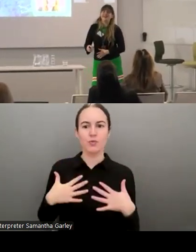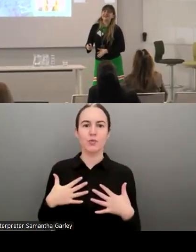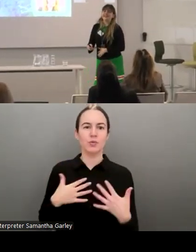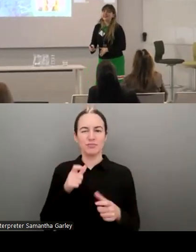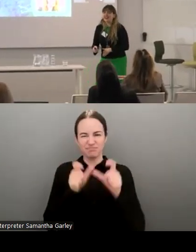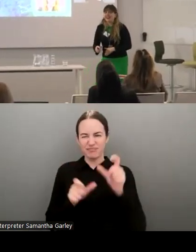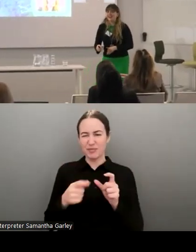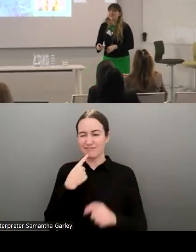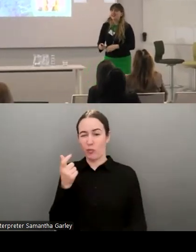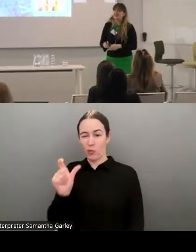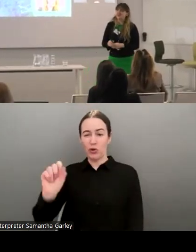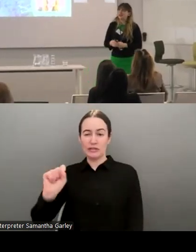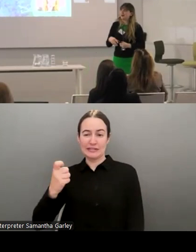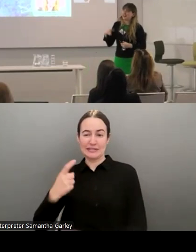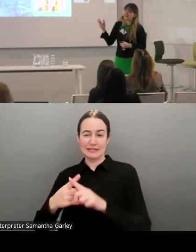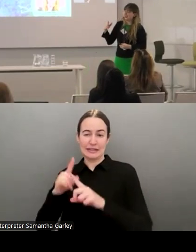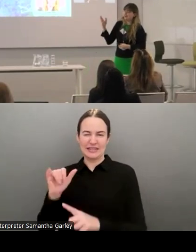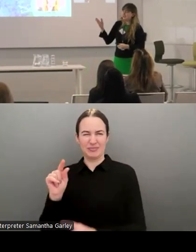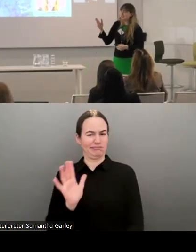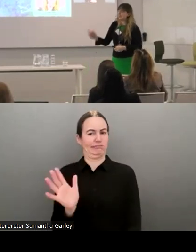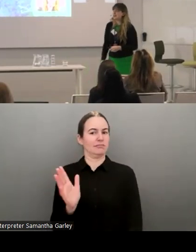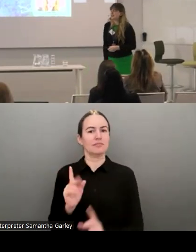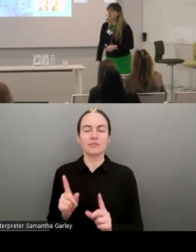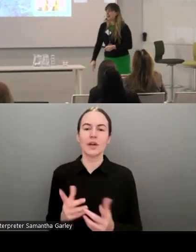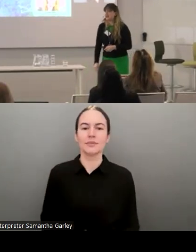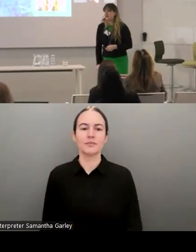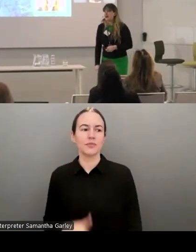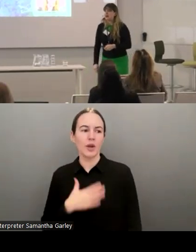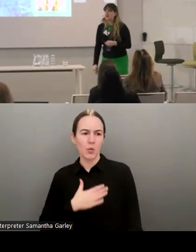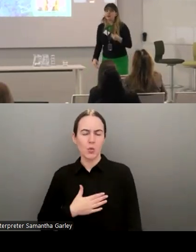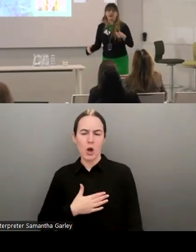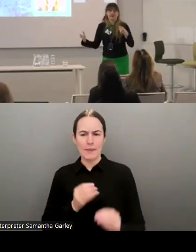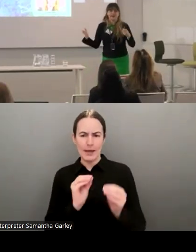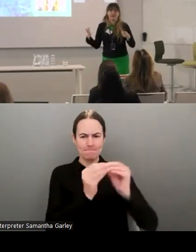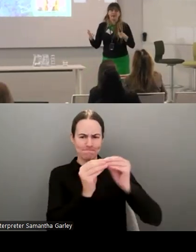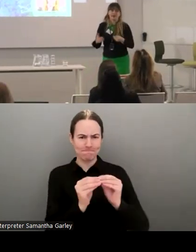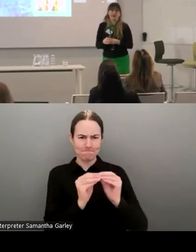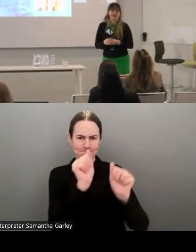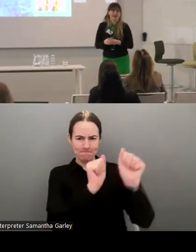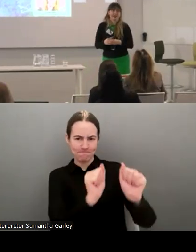so a lot of it's always about like, yeah, fixing disability and maybe also something that we often think of